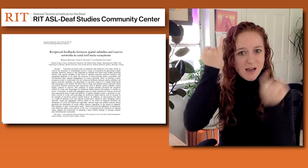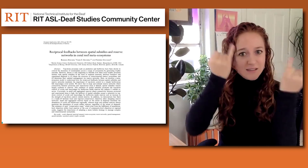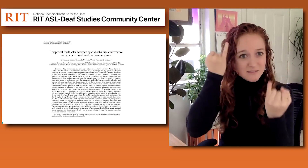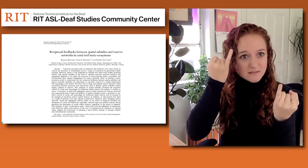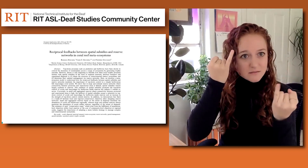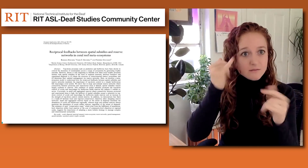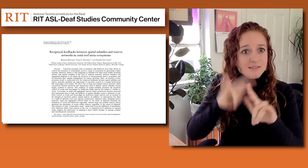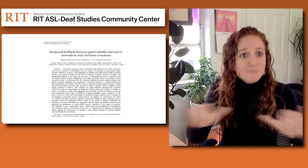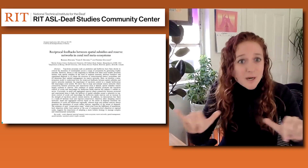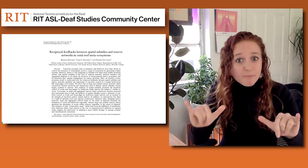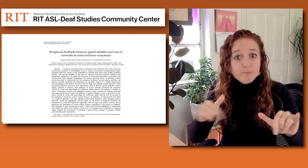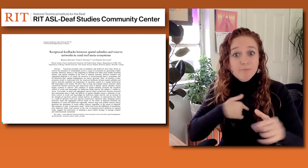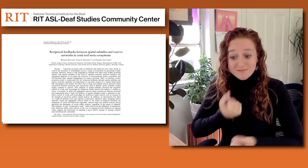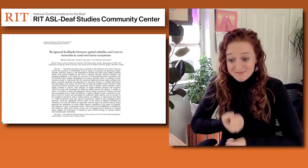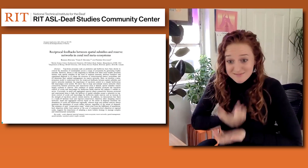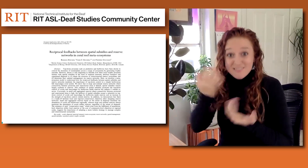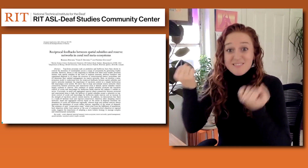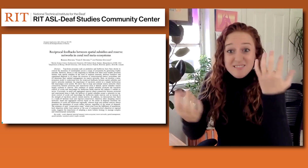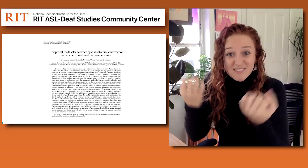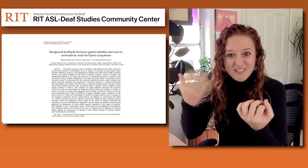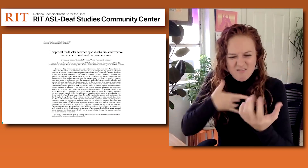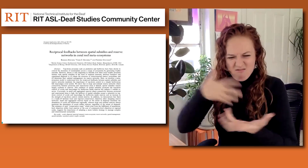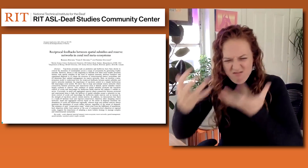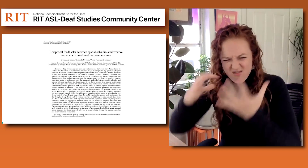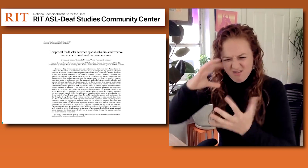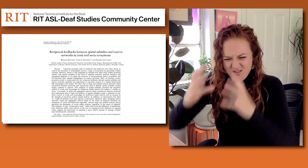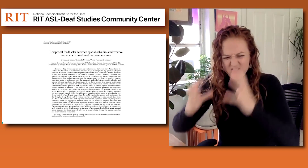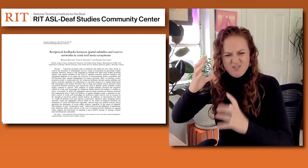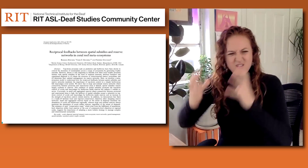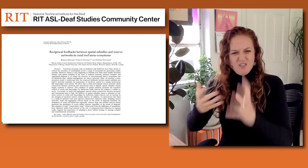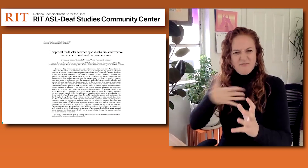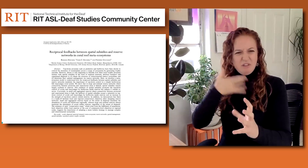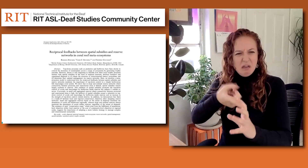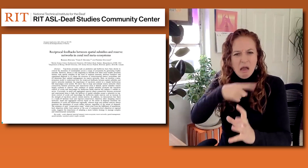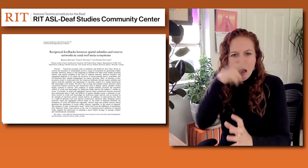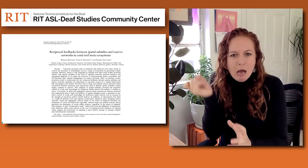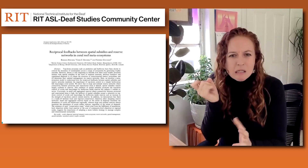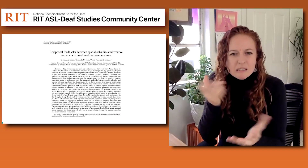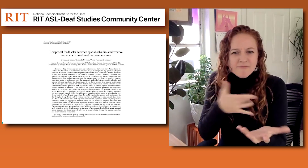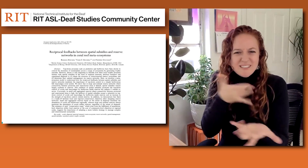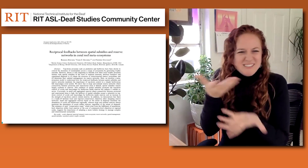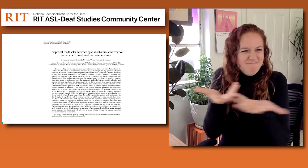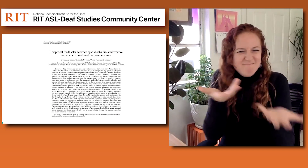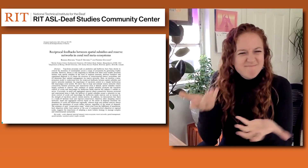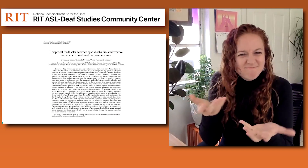ASL is the way I express myself. It's not just the way I speak with people.